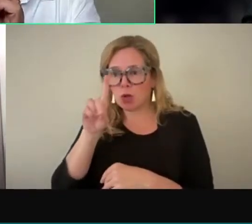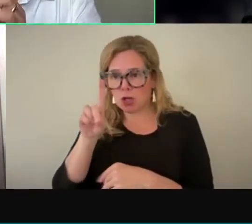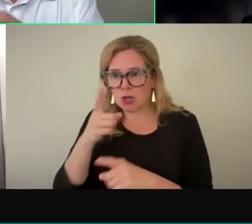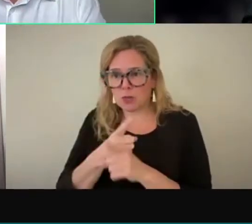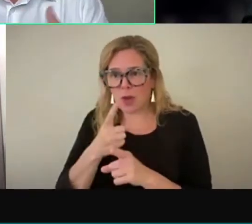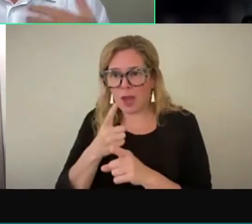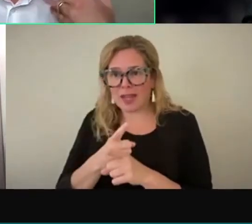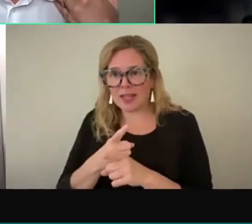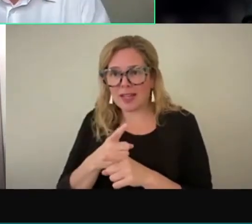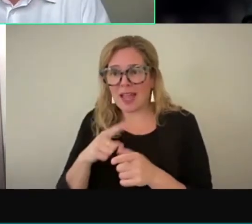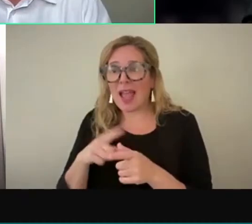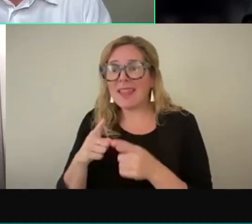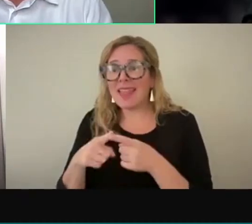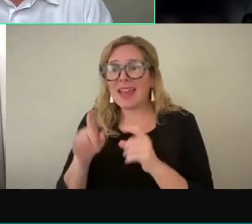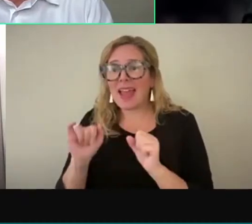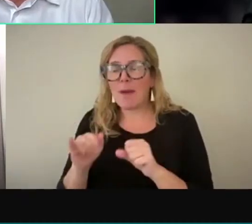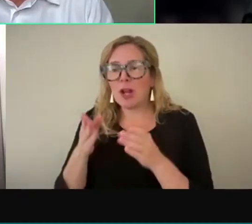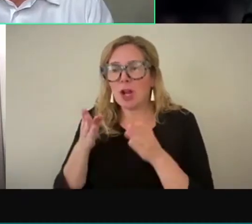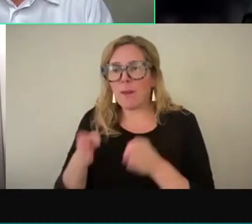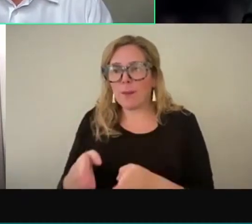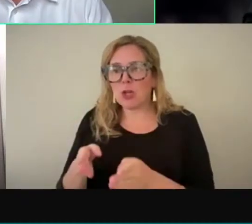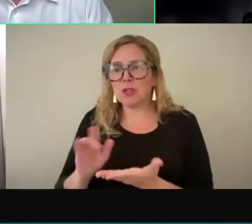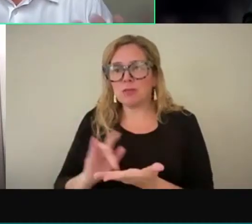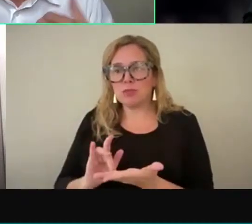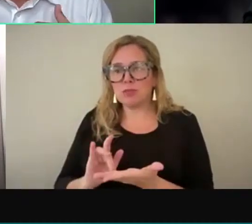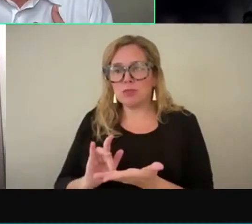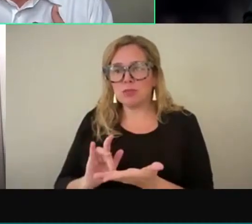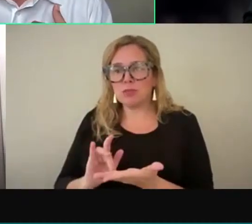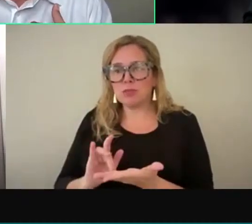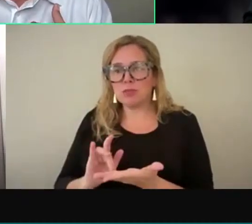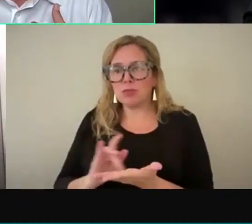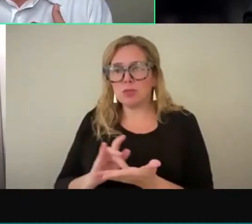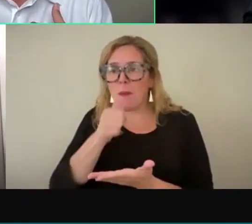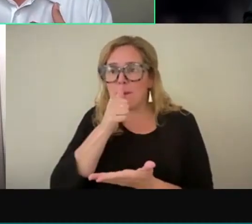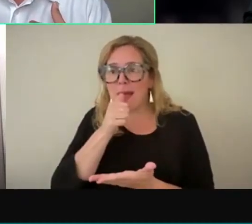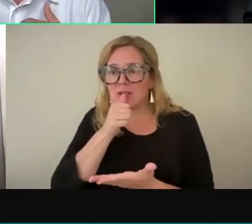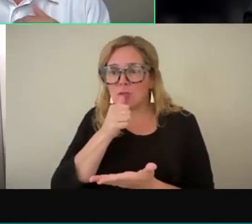And that's in terms of protecting someone's privacy. But for someone with tremor, they don't